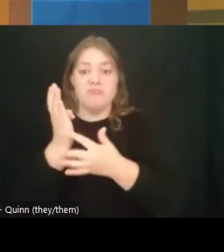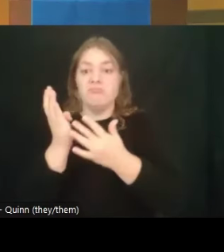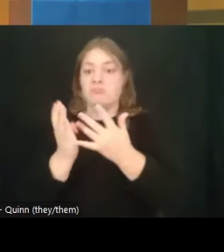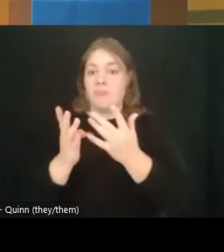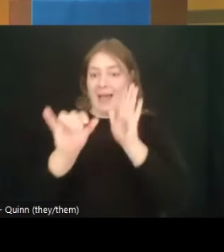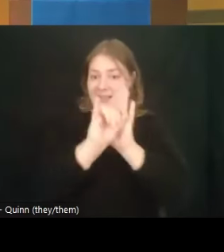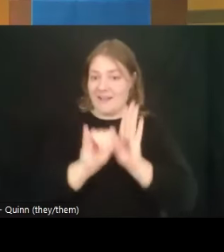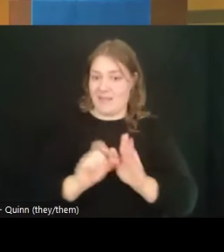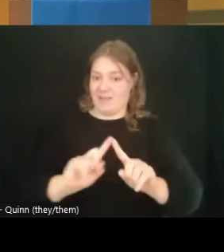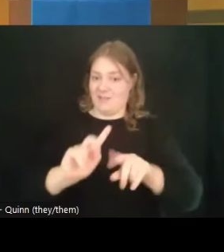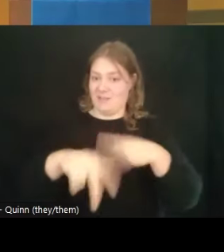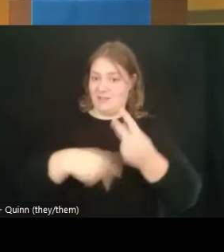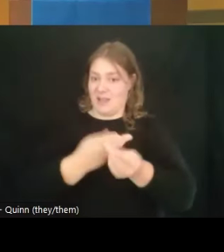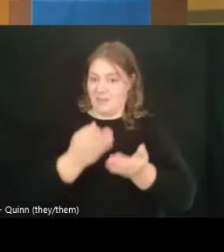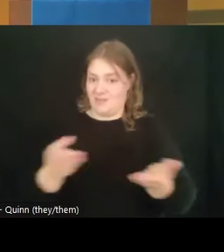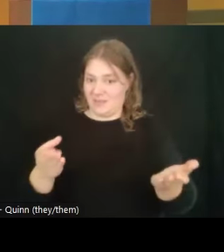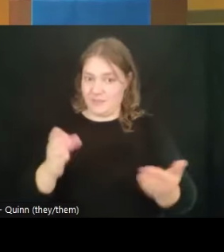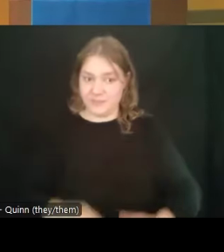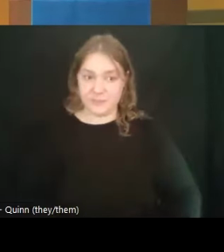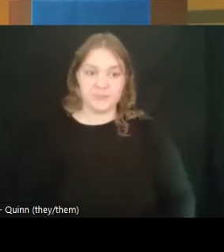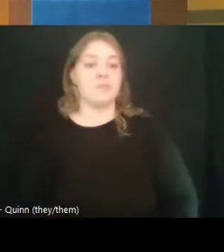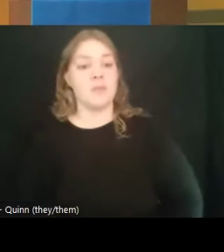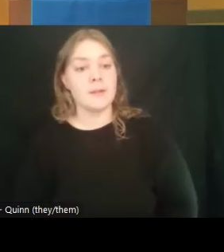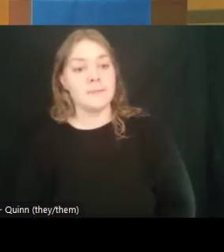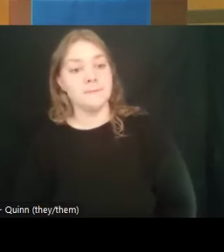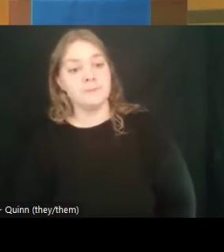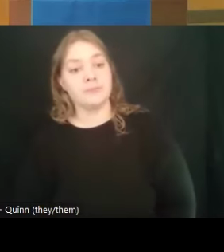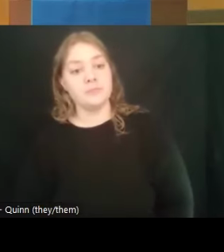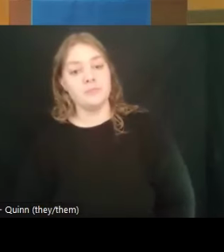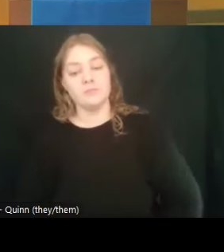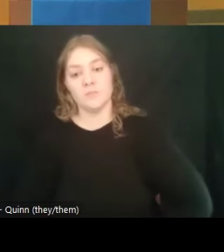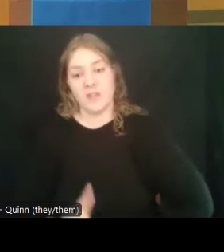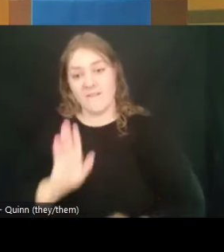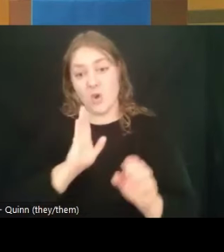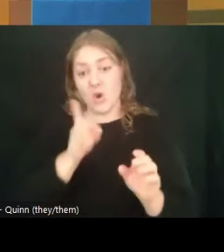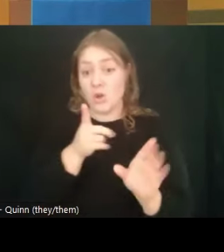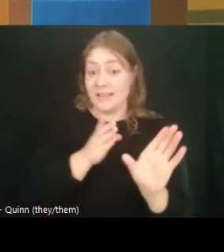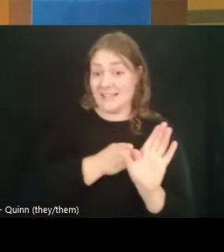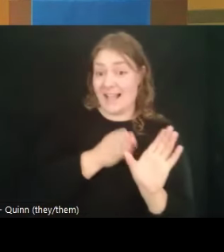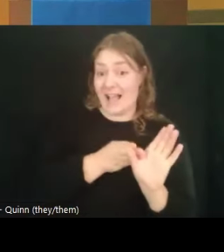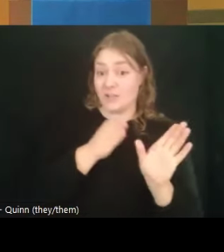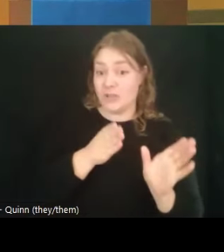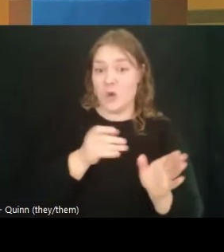these different areas of things um if you're in Psychiatry or or around you've seen some of our